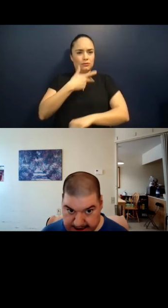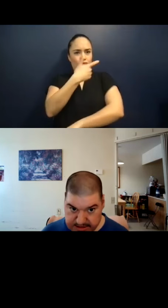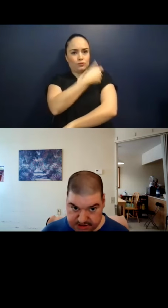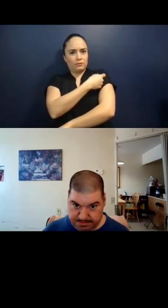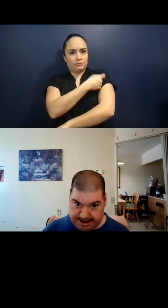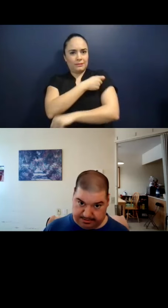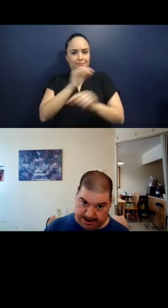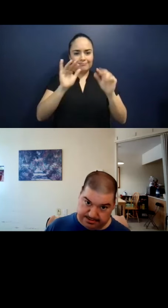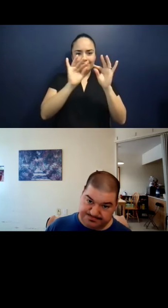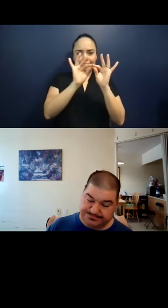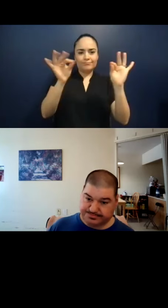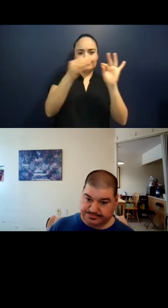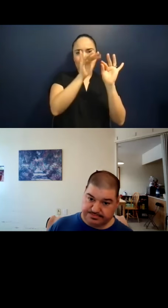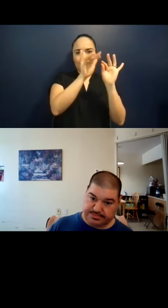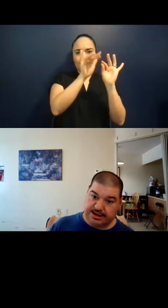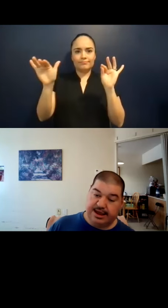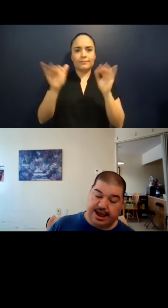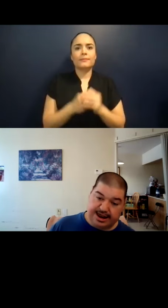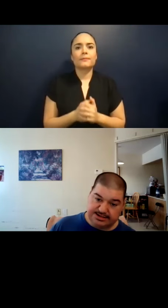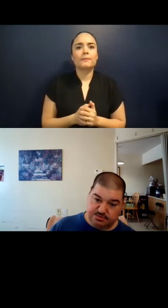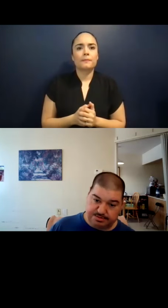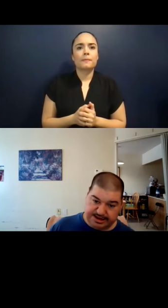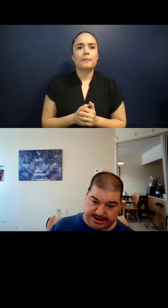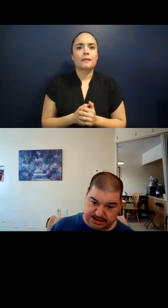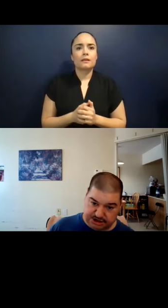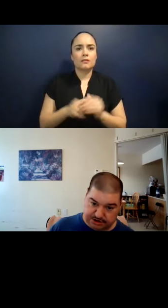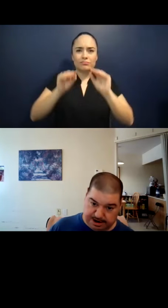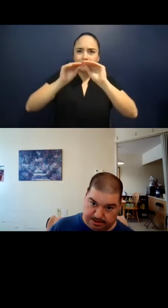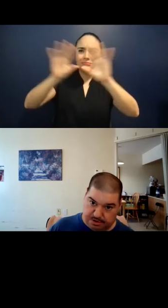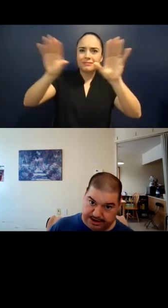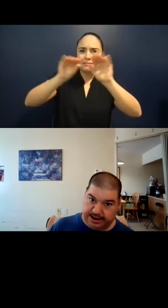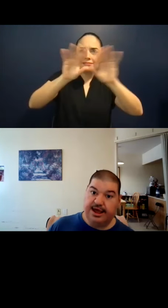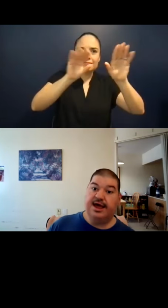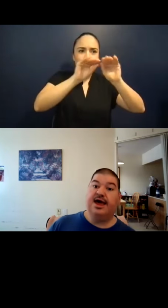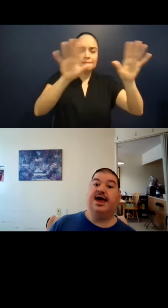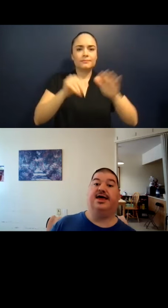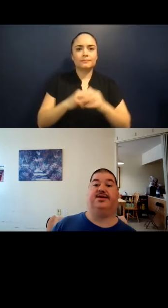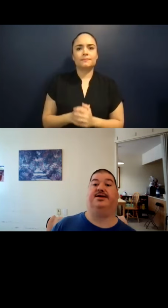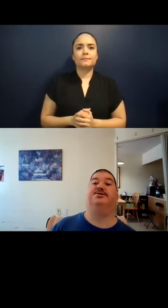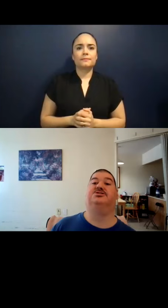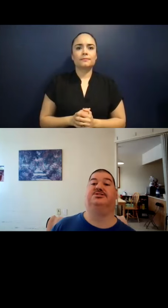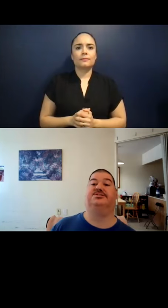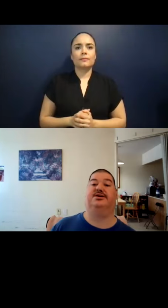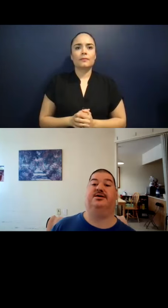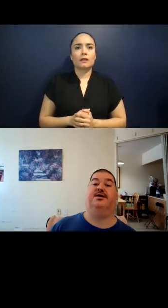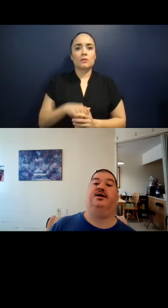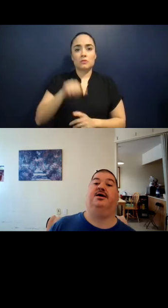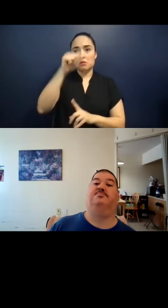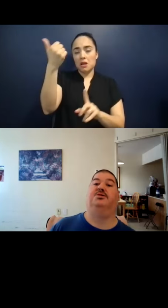several other message there that you can use and modify.